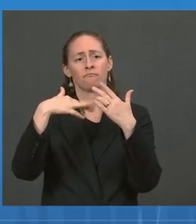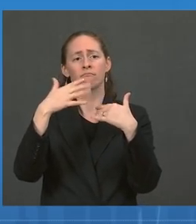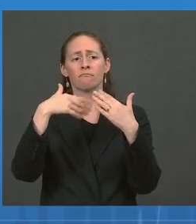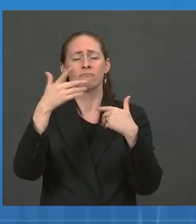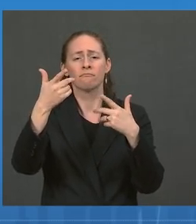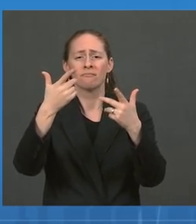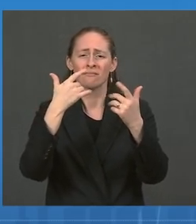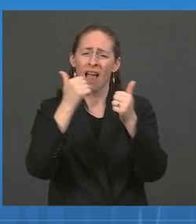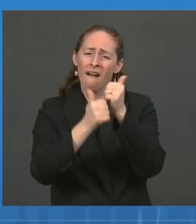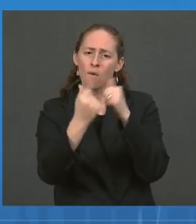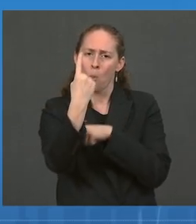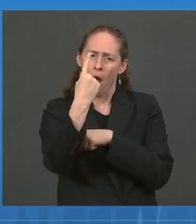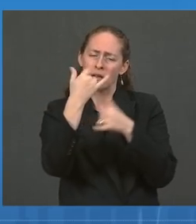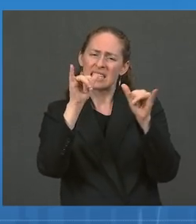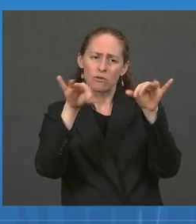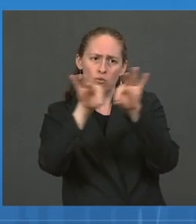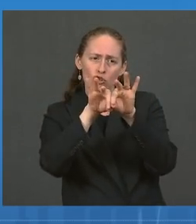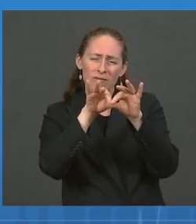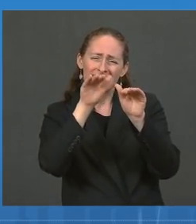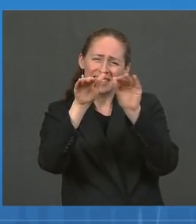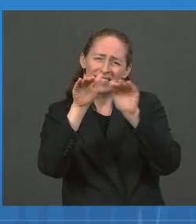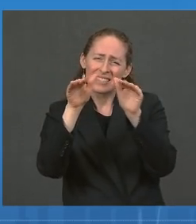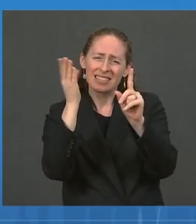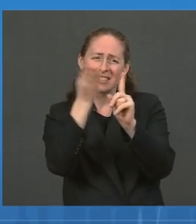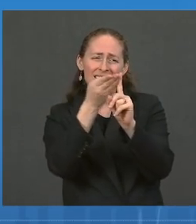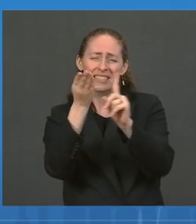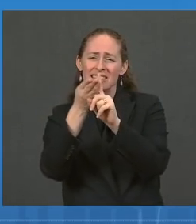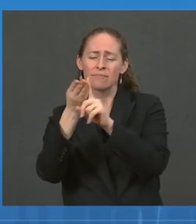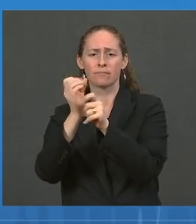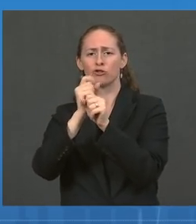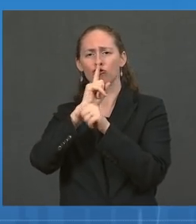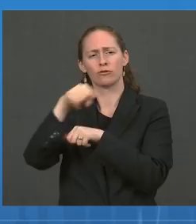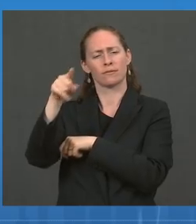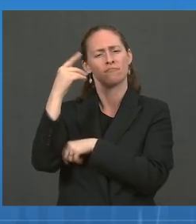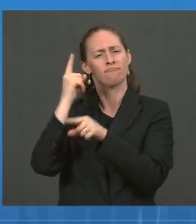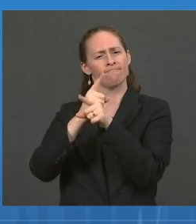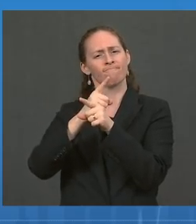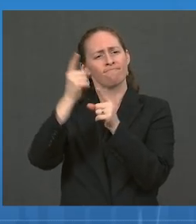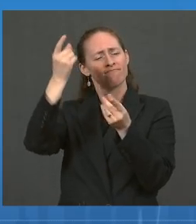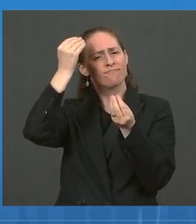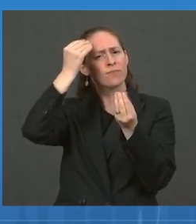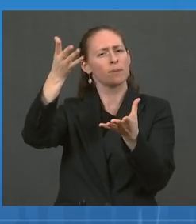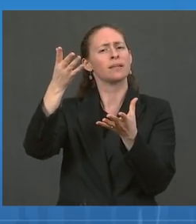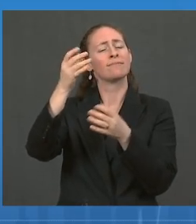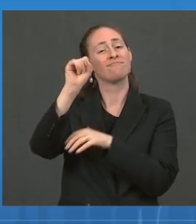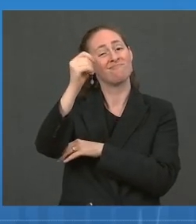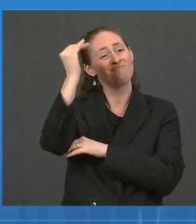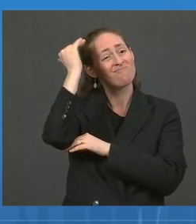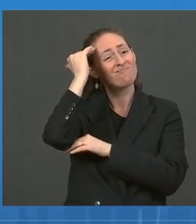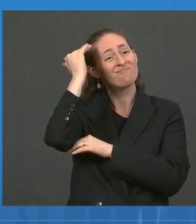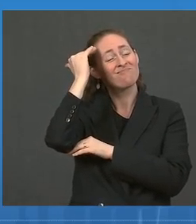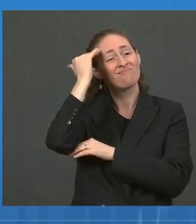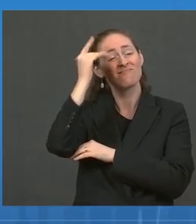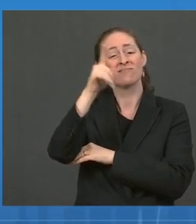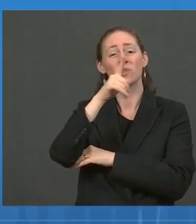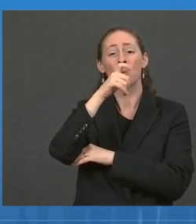and to make sure that they have the information. And it's absolutely right, in hearing the question, the messenger matters and the message matters.